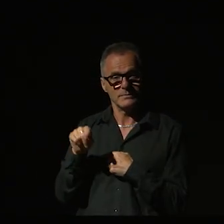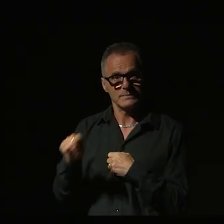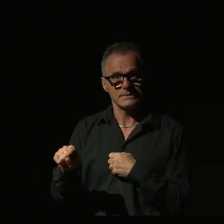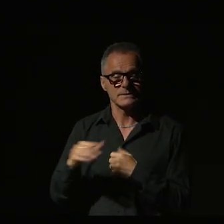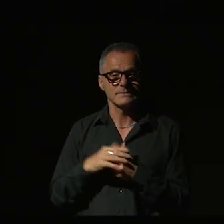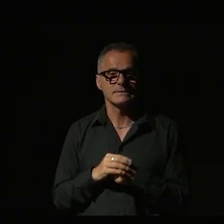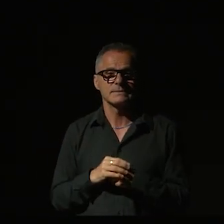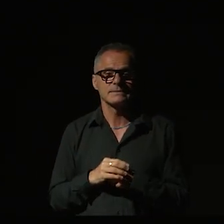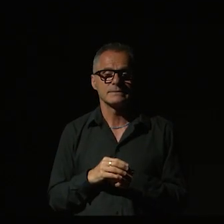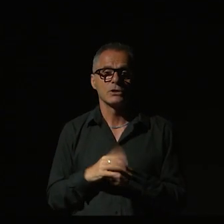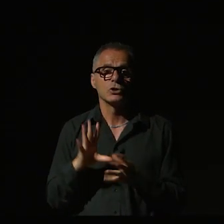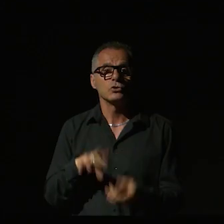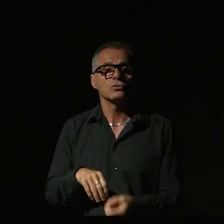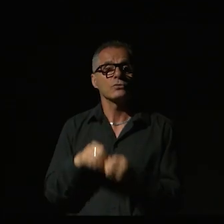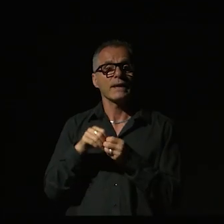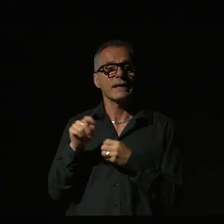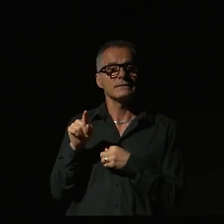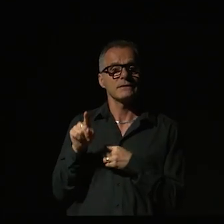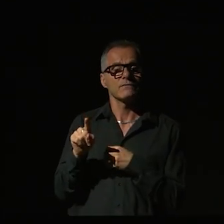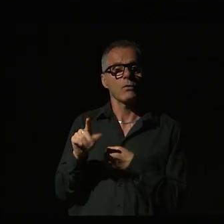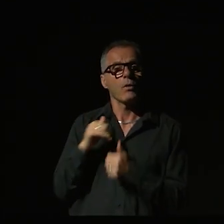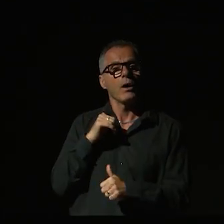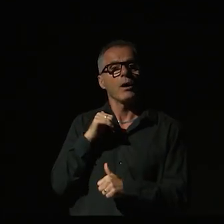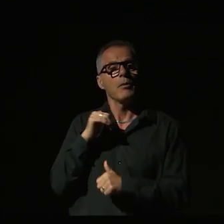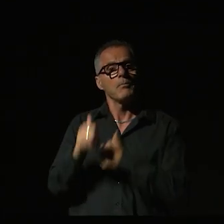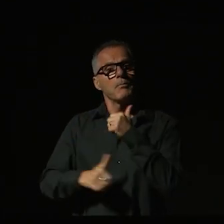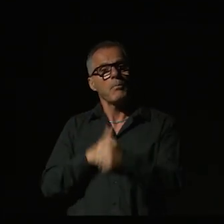created for Philip of Spain,